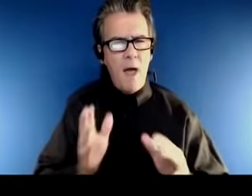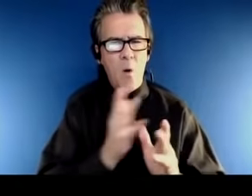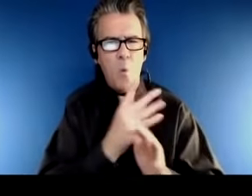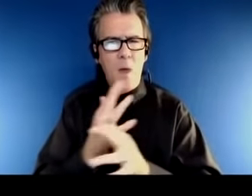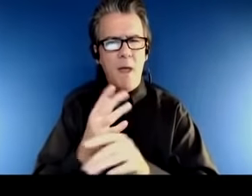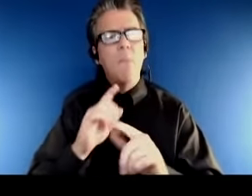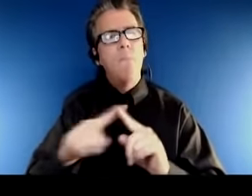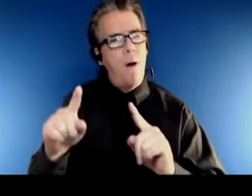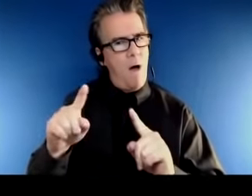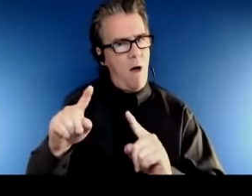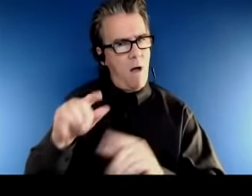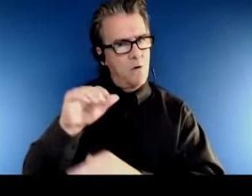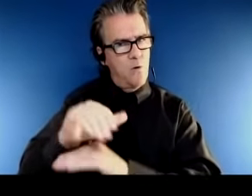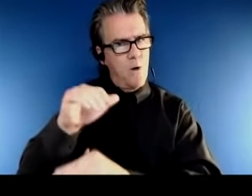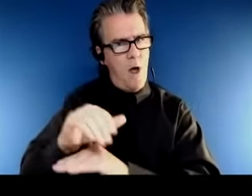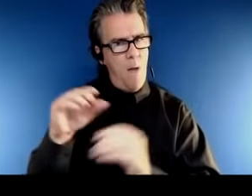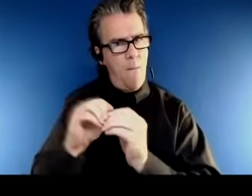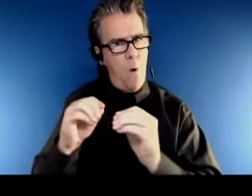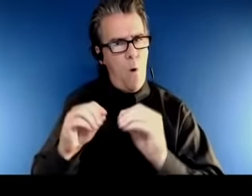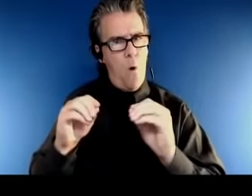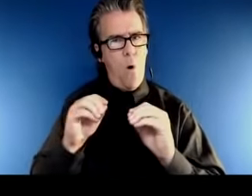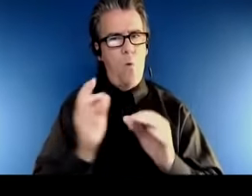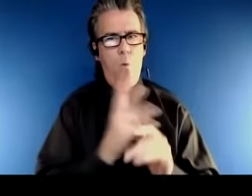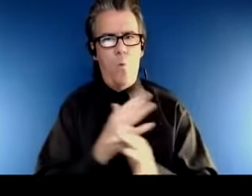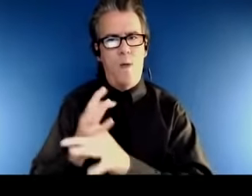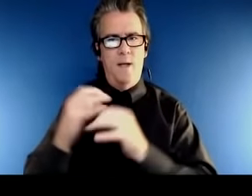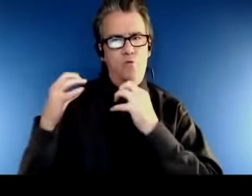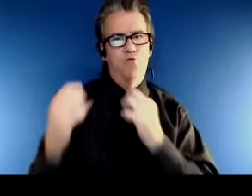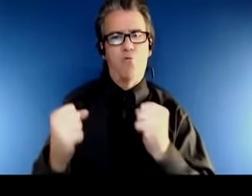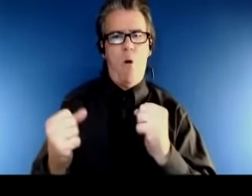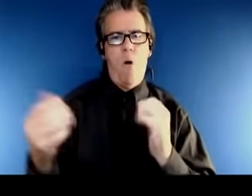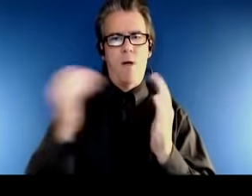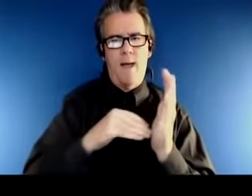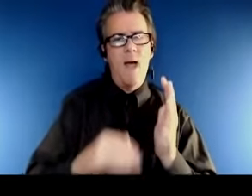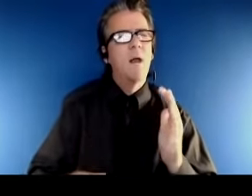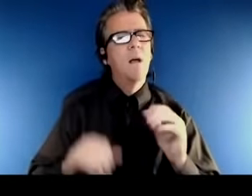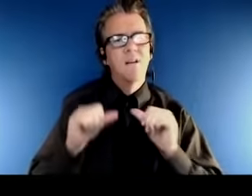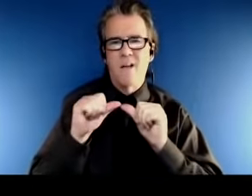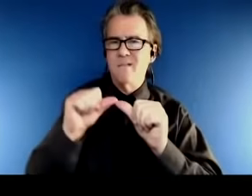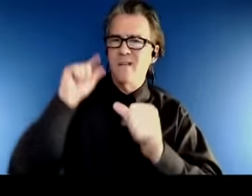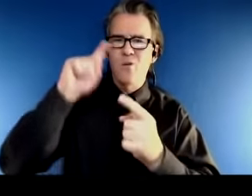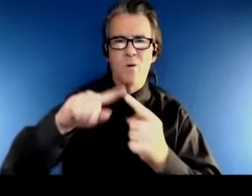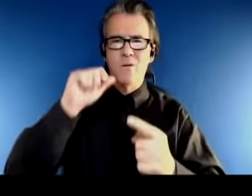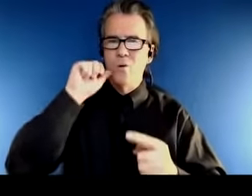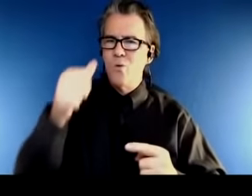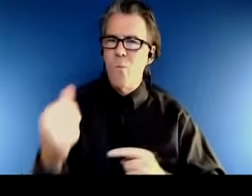could take the second question about reducing the scope and size of these events. So Vanessa?